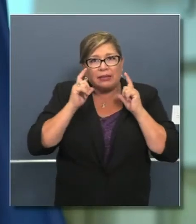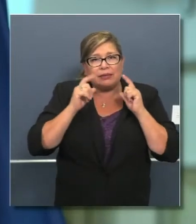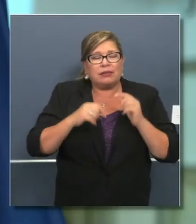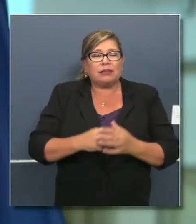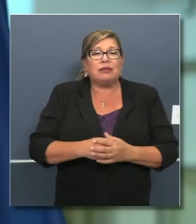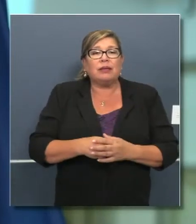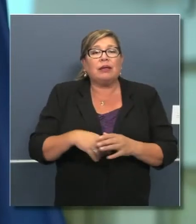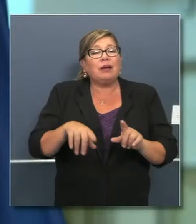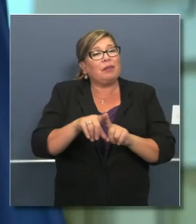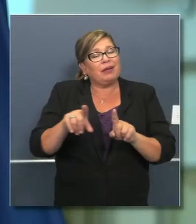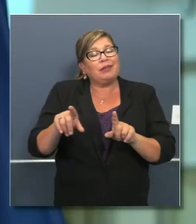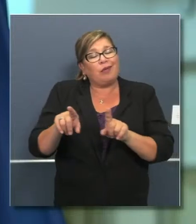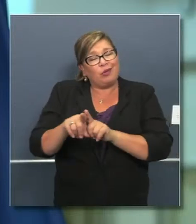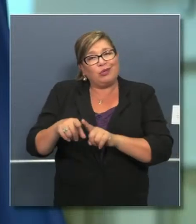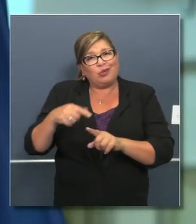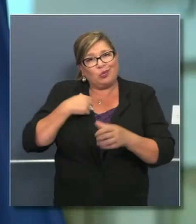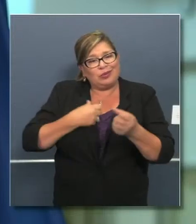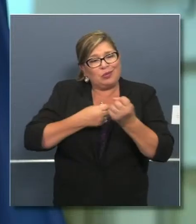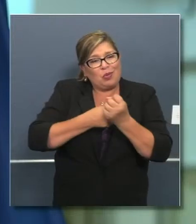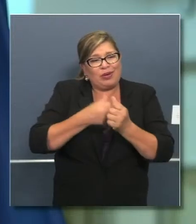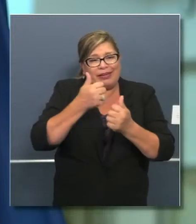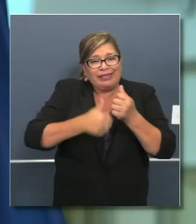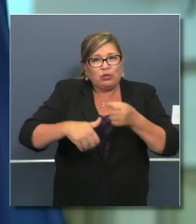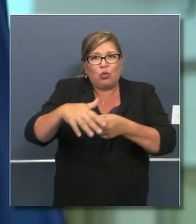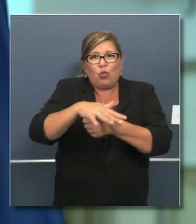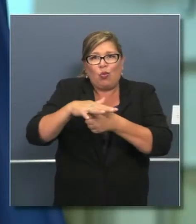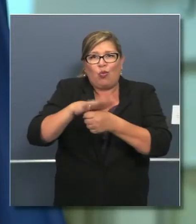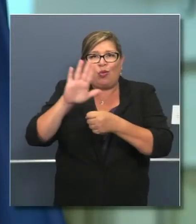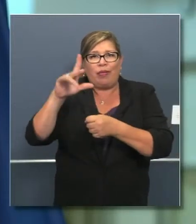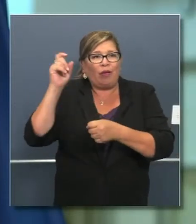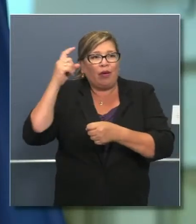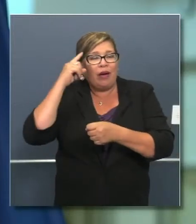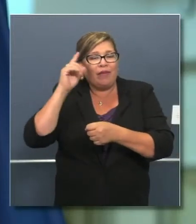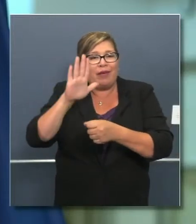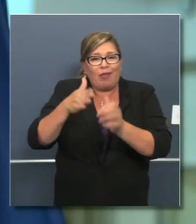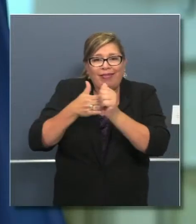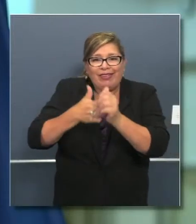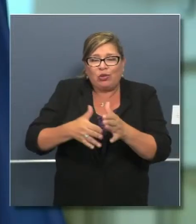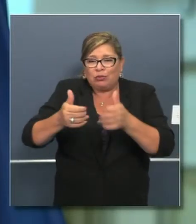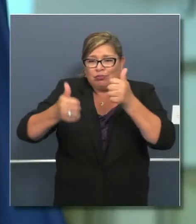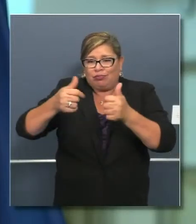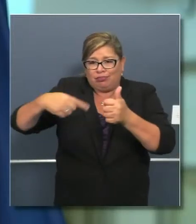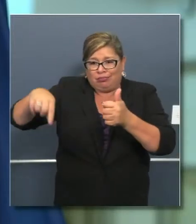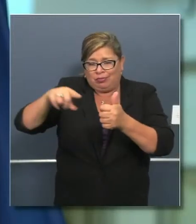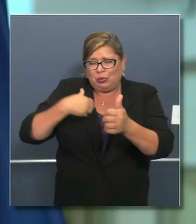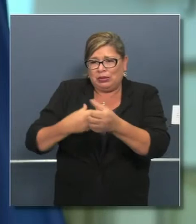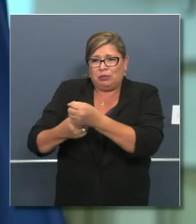government based on different conditions and criteria that we mutually set out and monitor